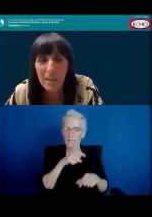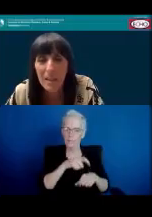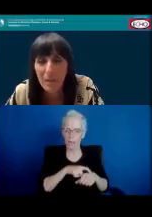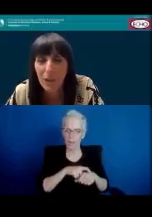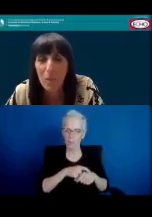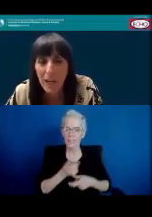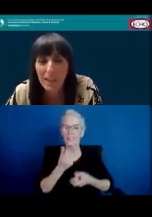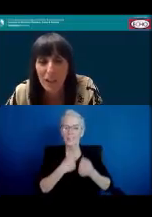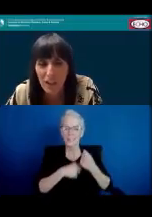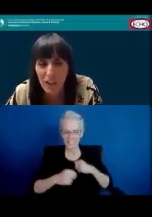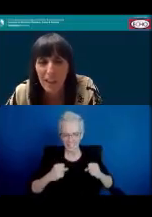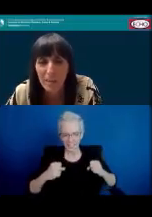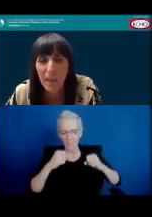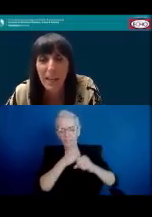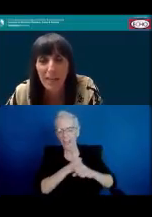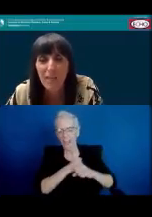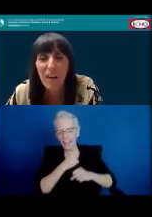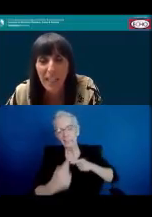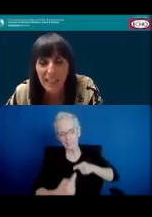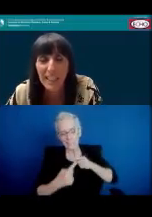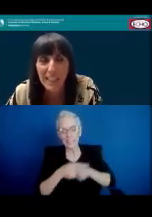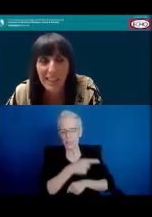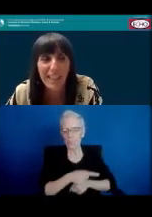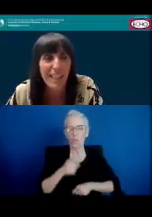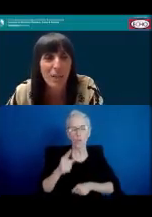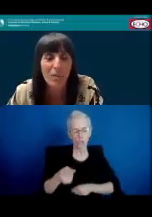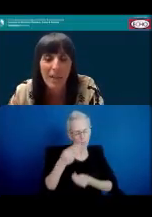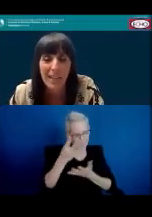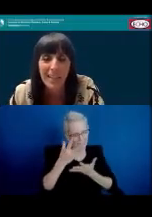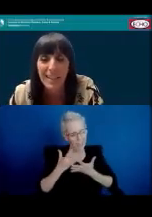this for a while, Janelle, but it finally clicked right in this